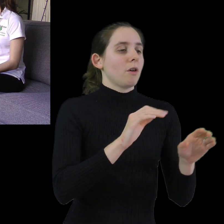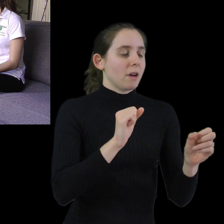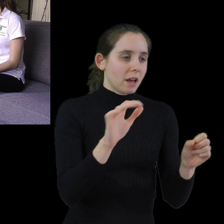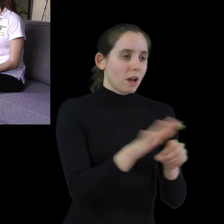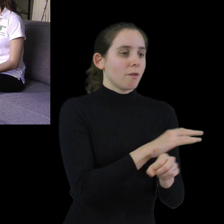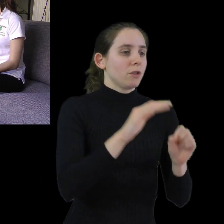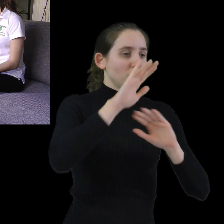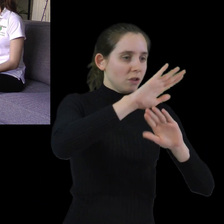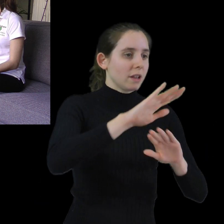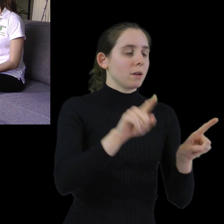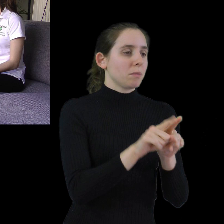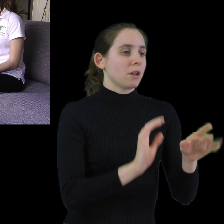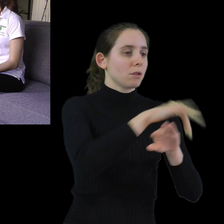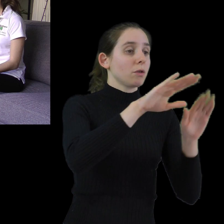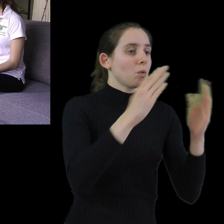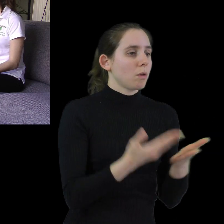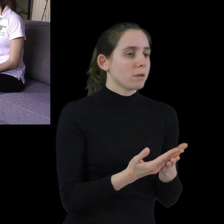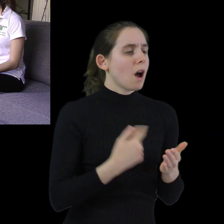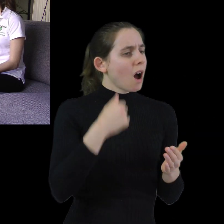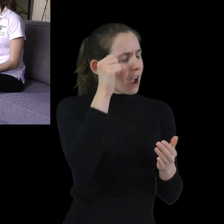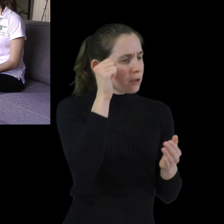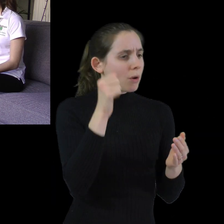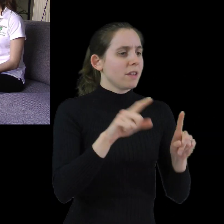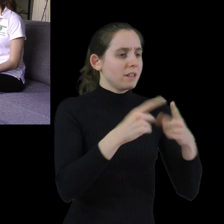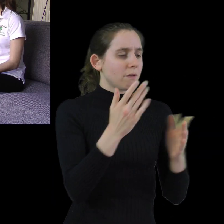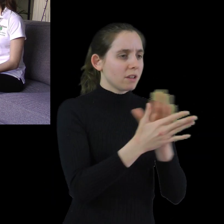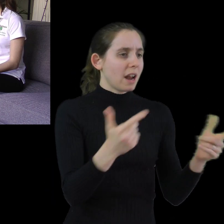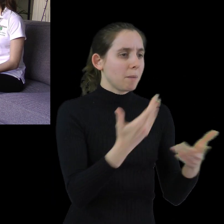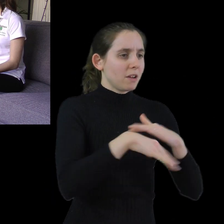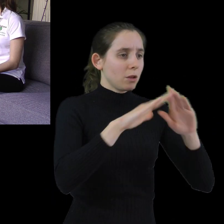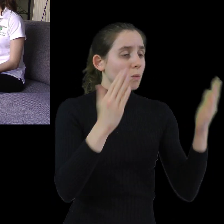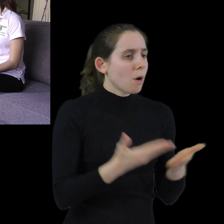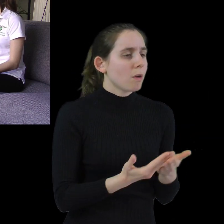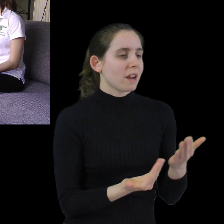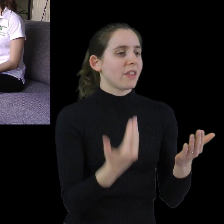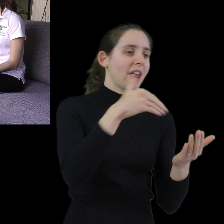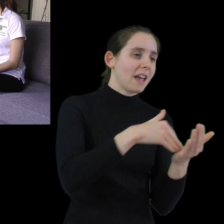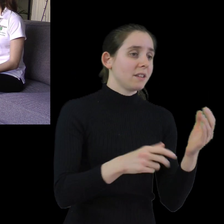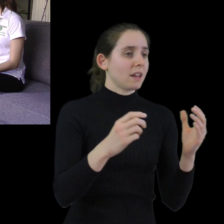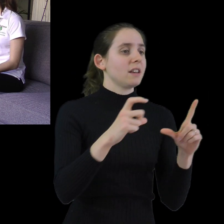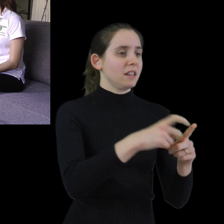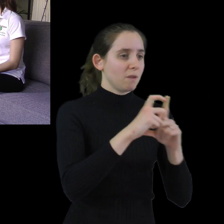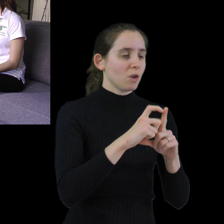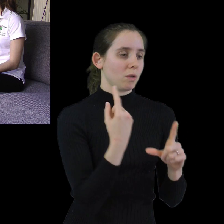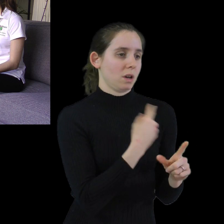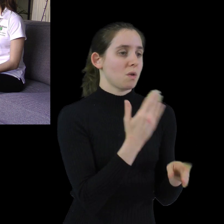know there are different sign languages in different parts of the world, and that adds a complexity to what we do,